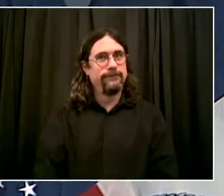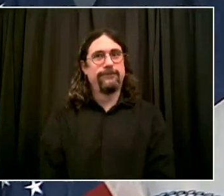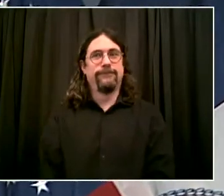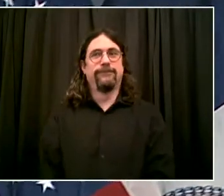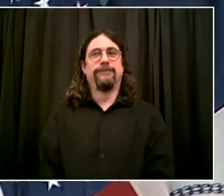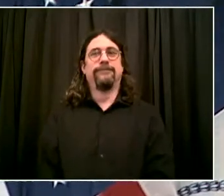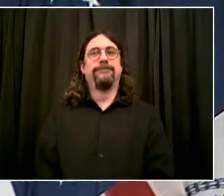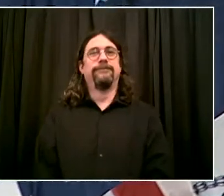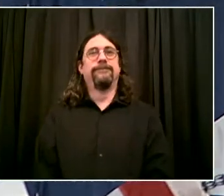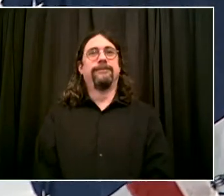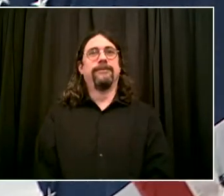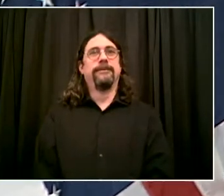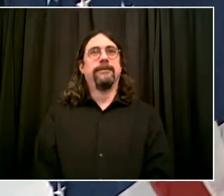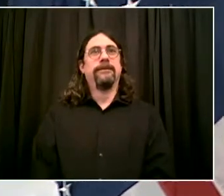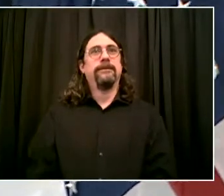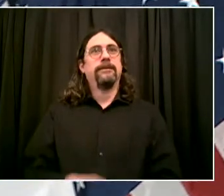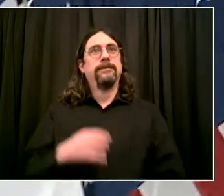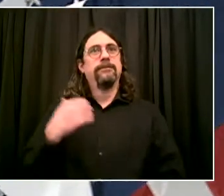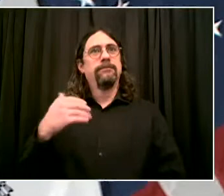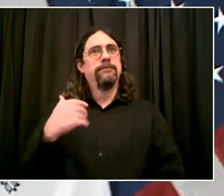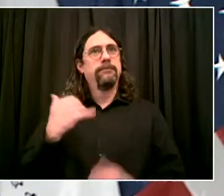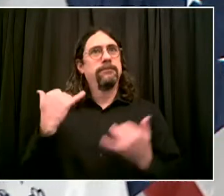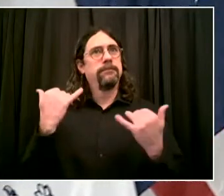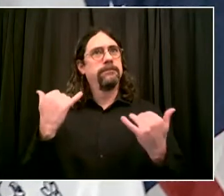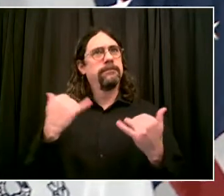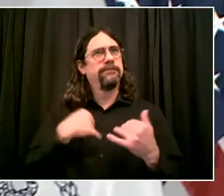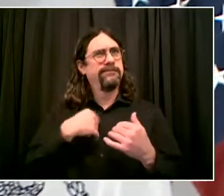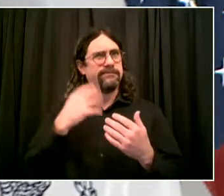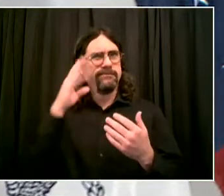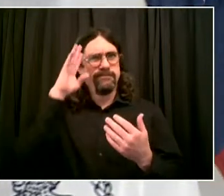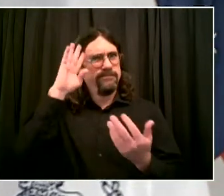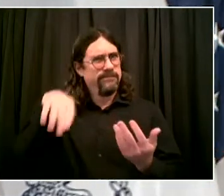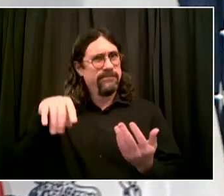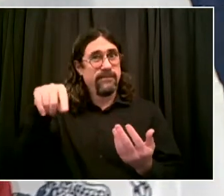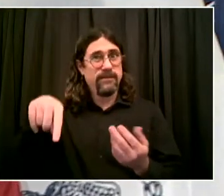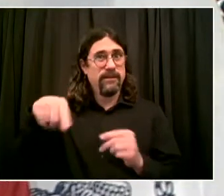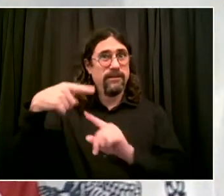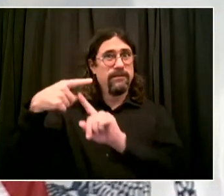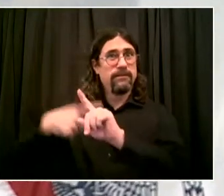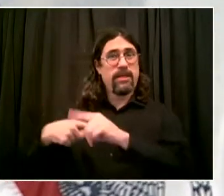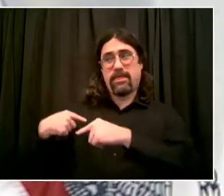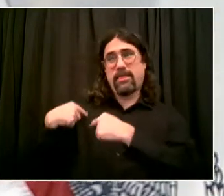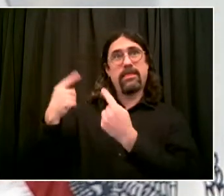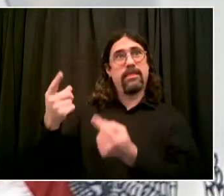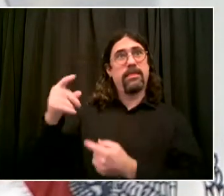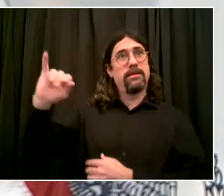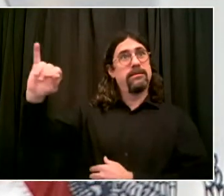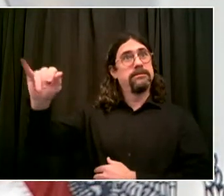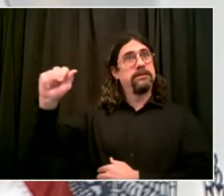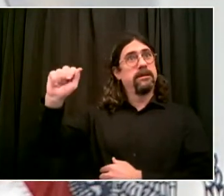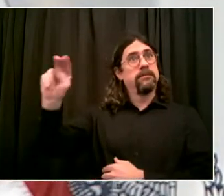GOOD MORNING EVERYBODY. LET ME TELL YOU,